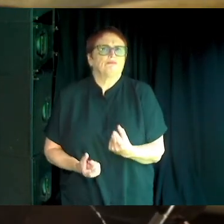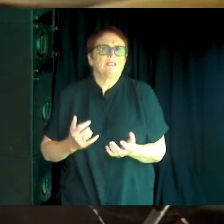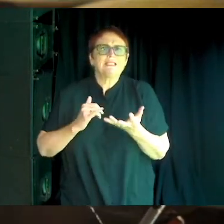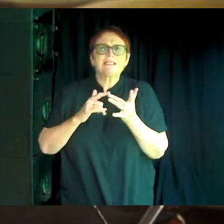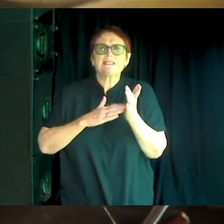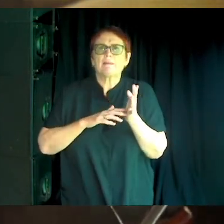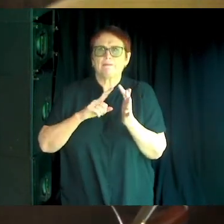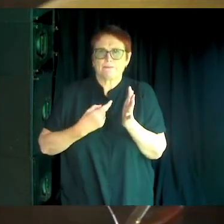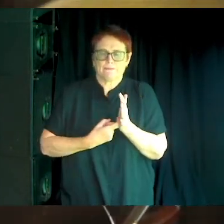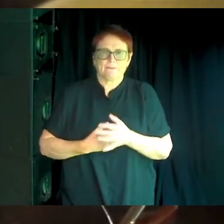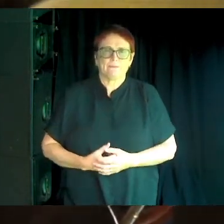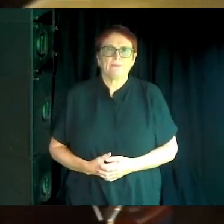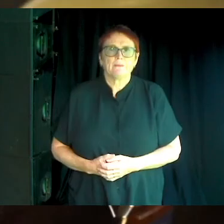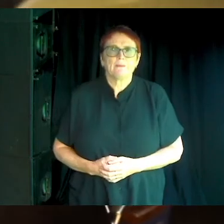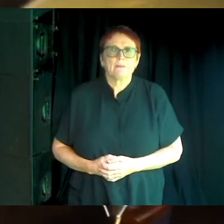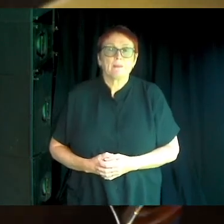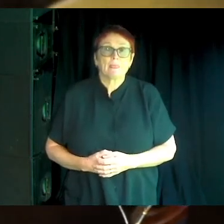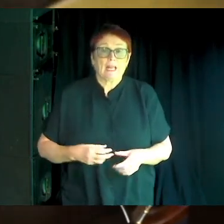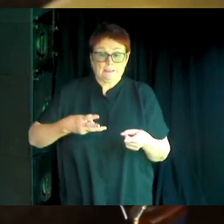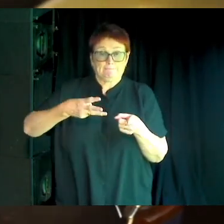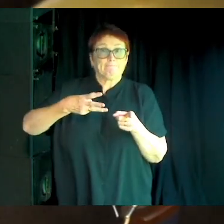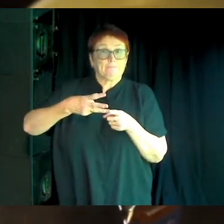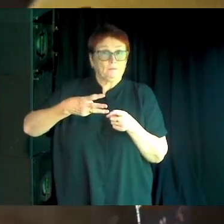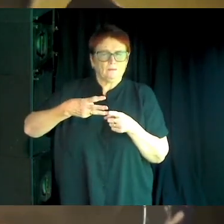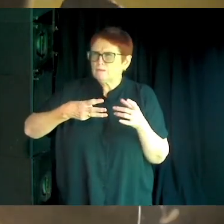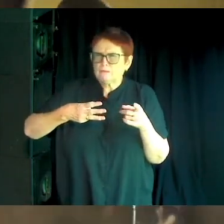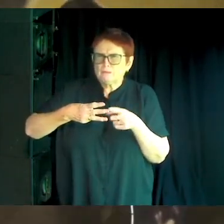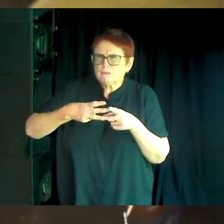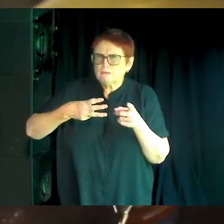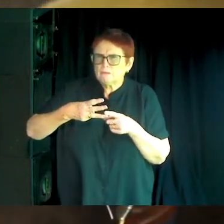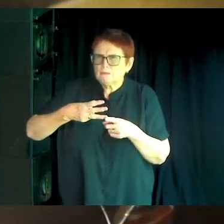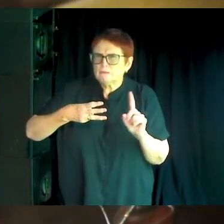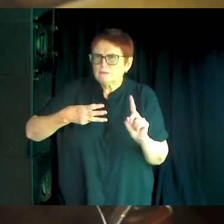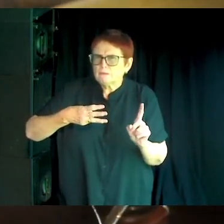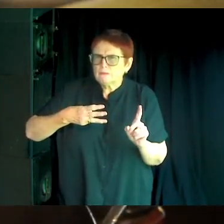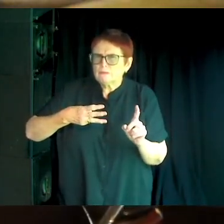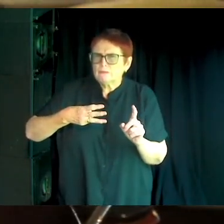so that's the step three or step two like this second fryer so this is the last part